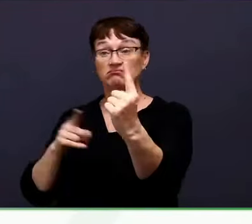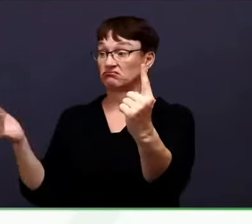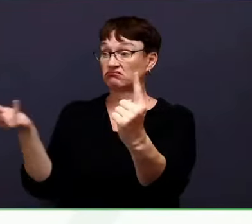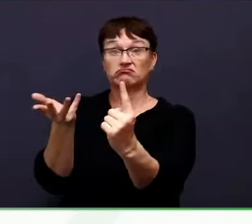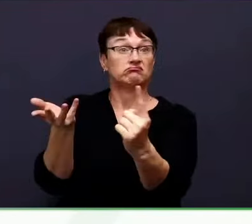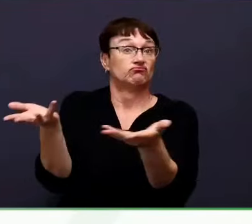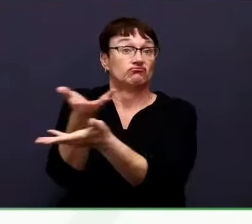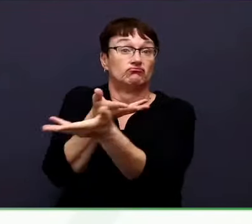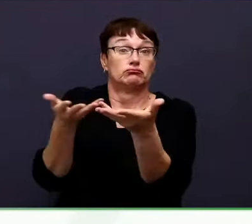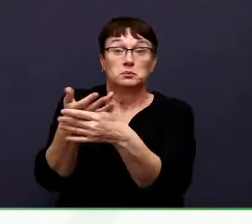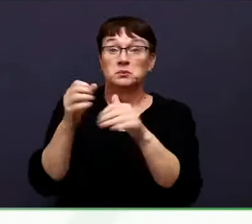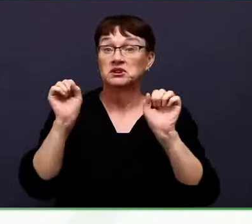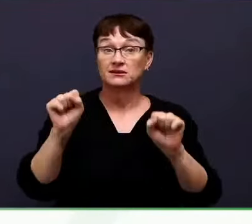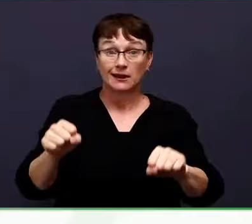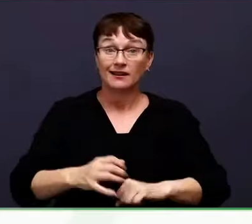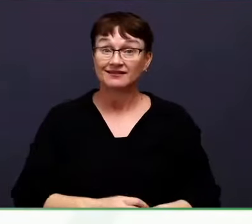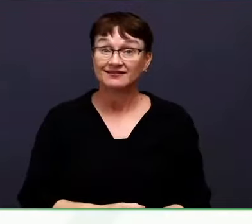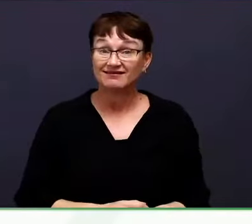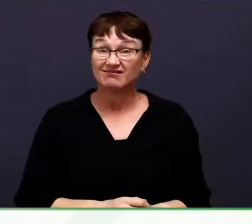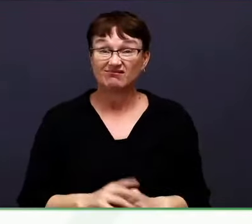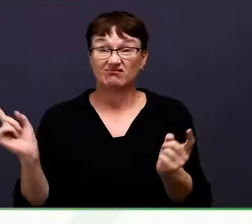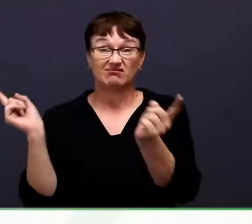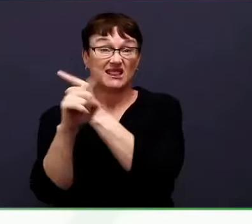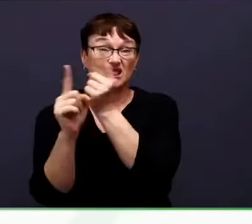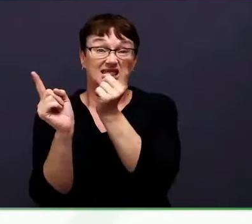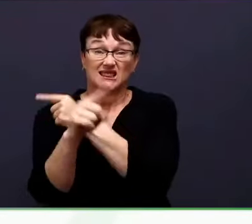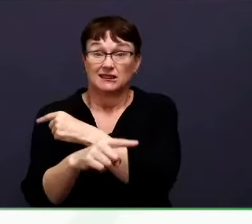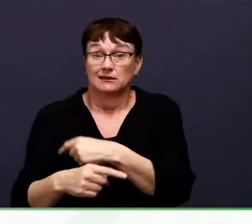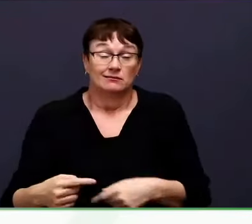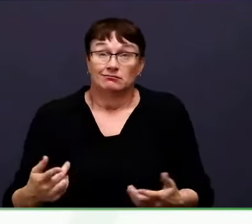Thereby, we never influence our participants on their choices.